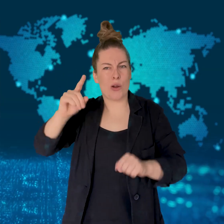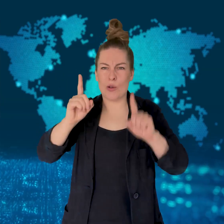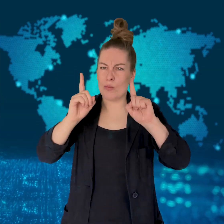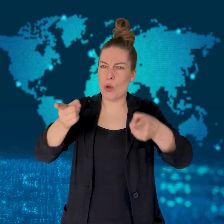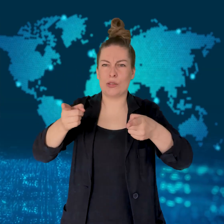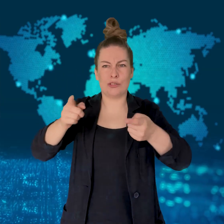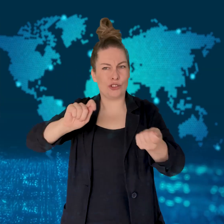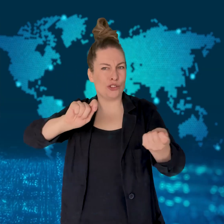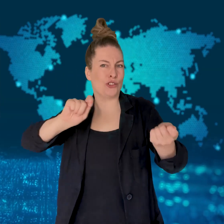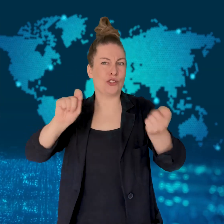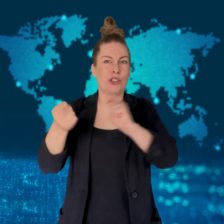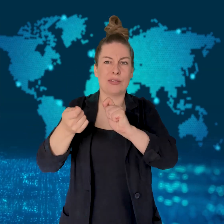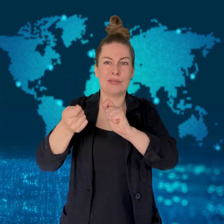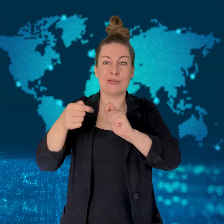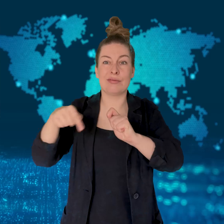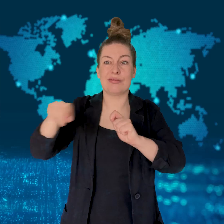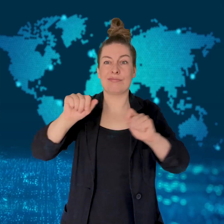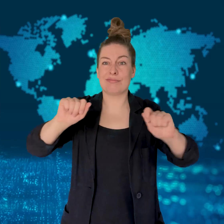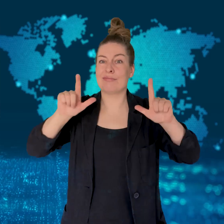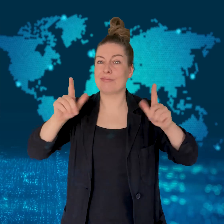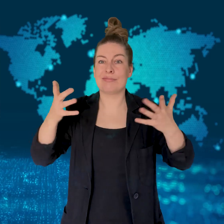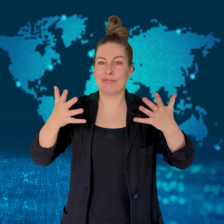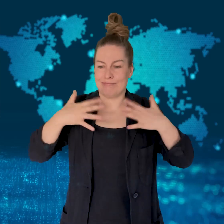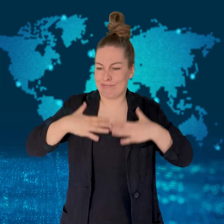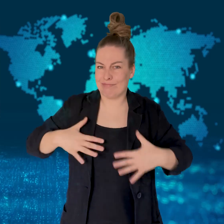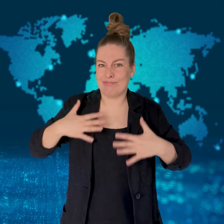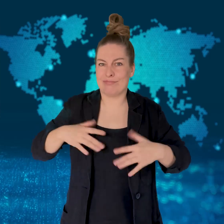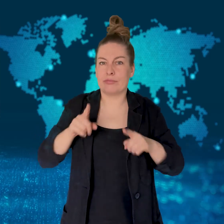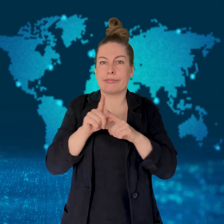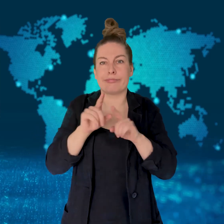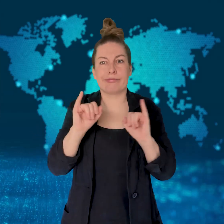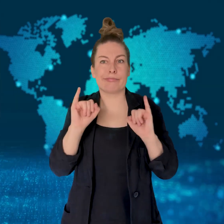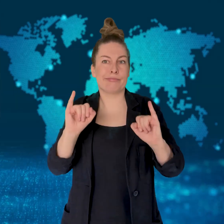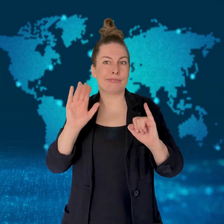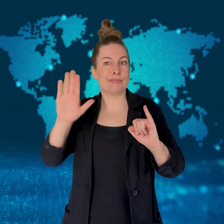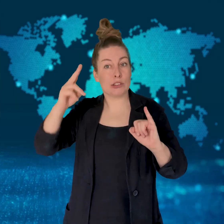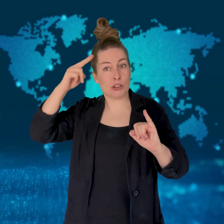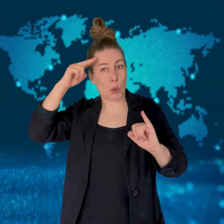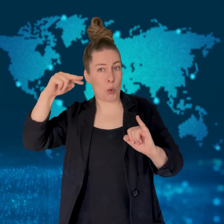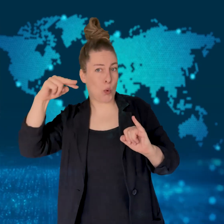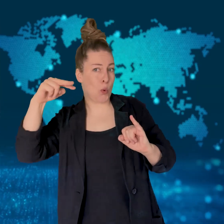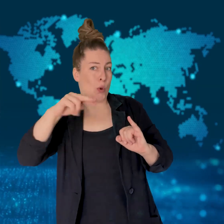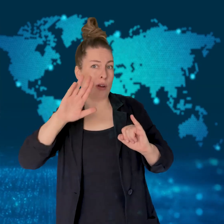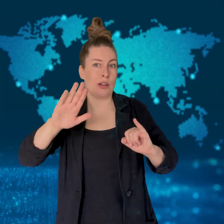In her posts, she called for an end to Saudi's male guardianship system.